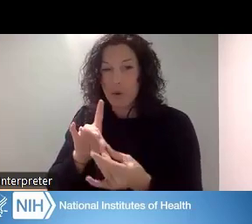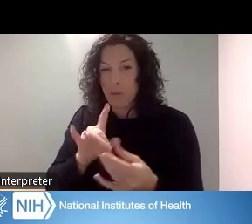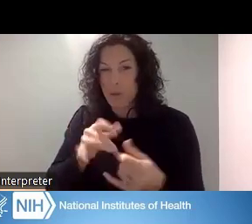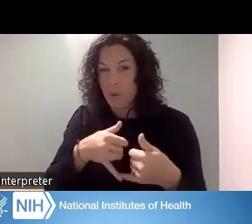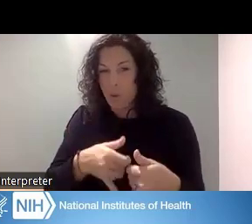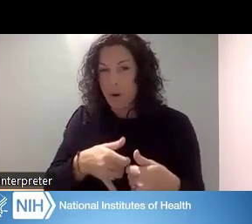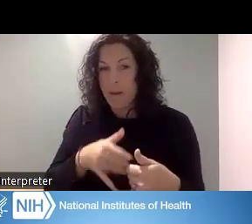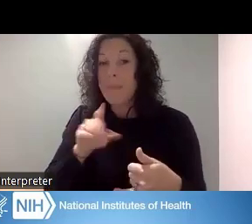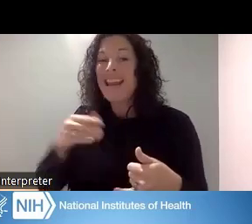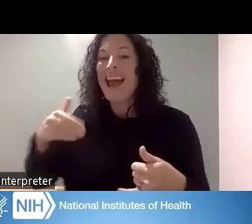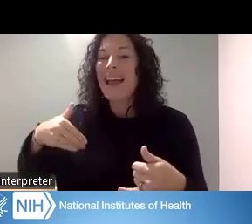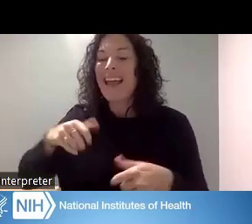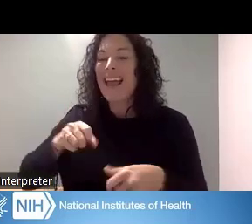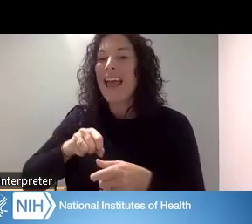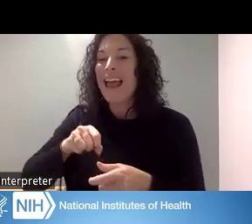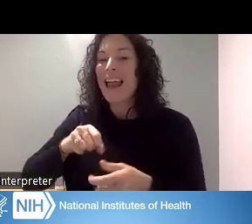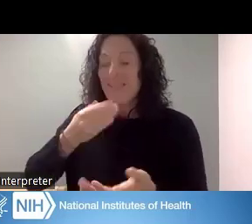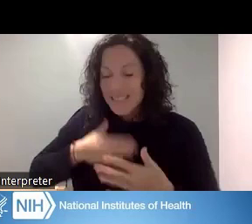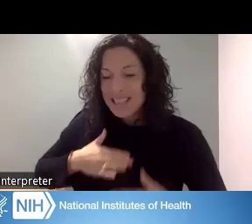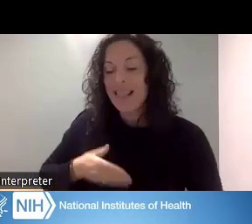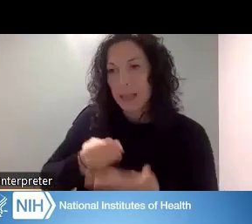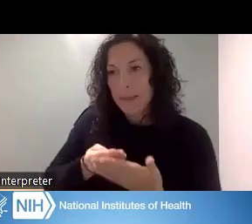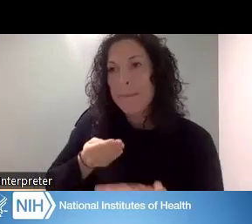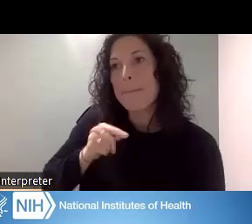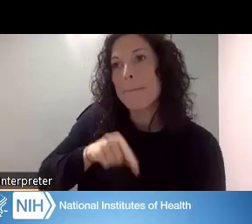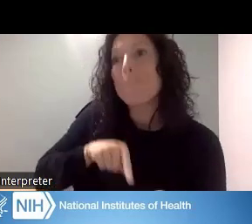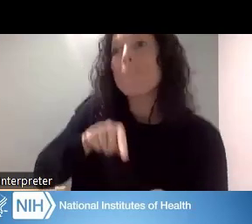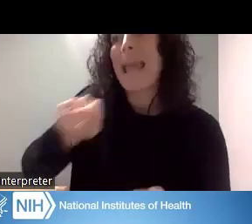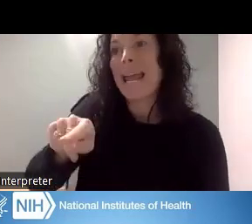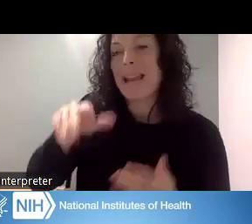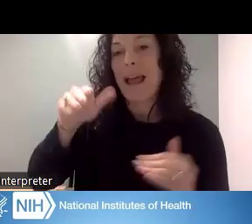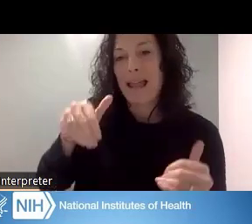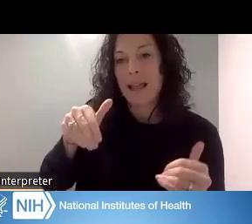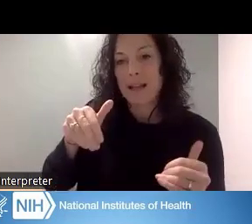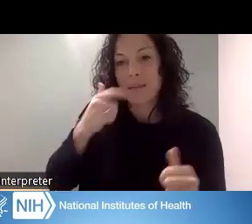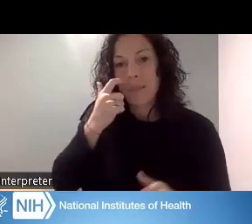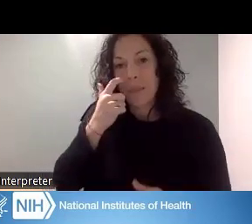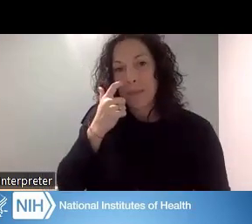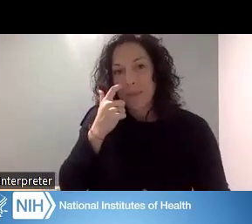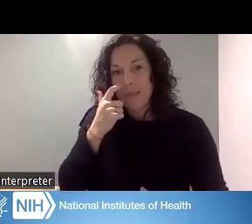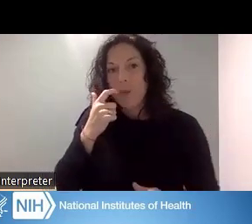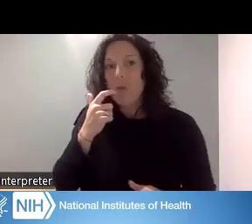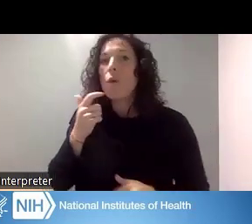but they have not physically been paid out. You haven't physically spent them yet to the point